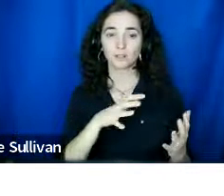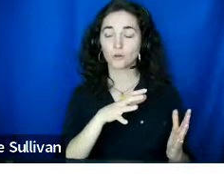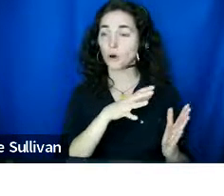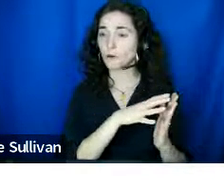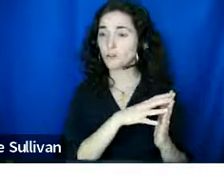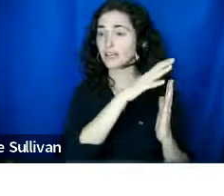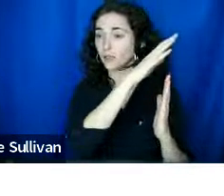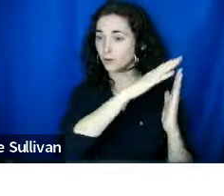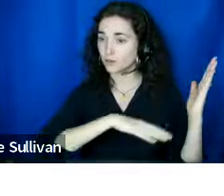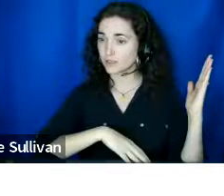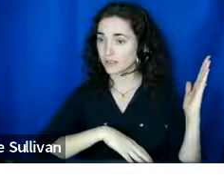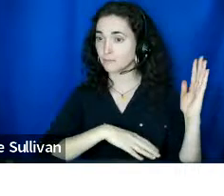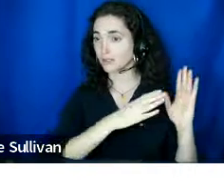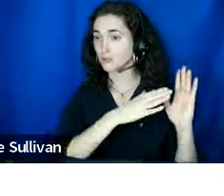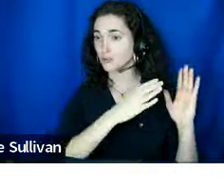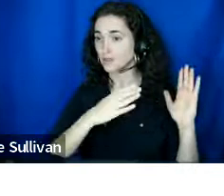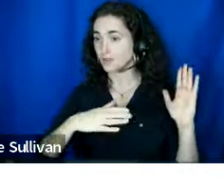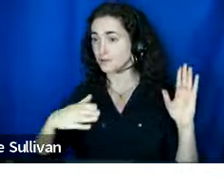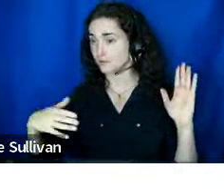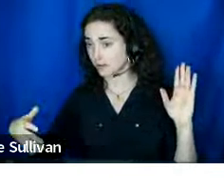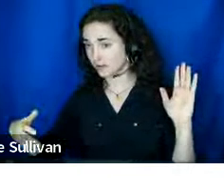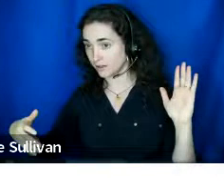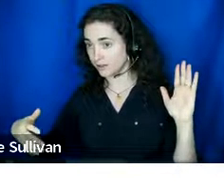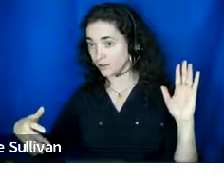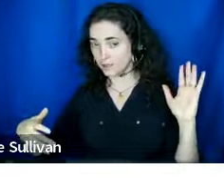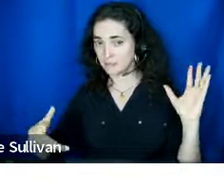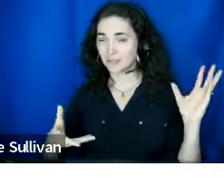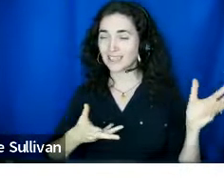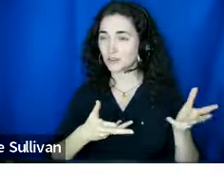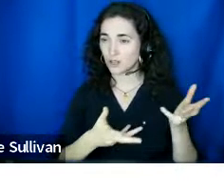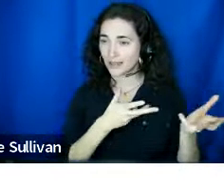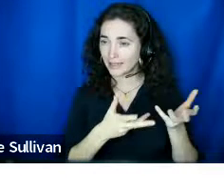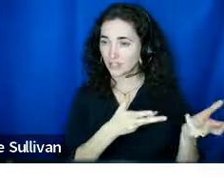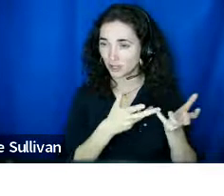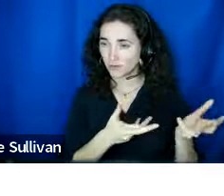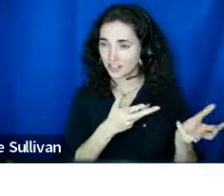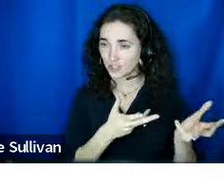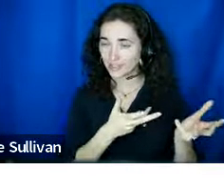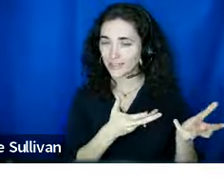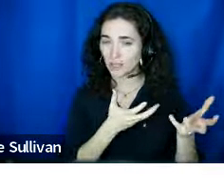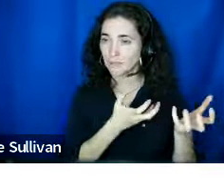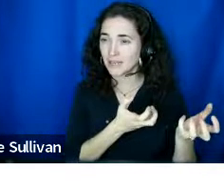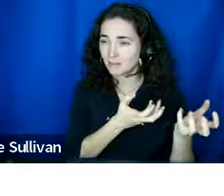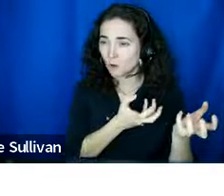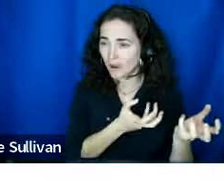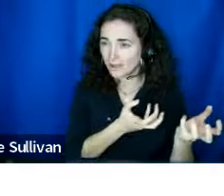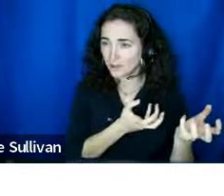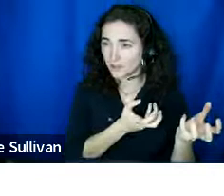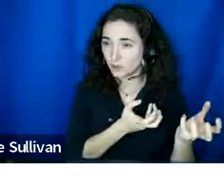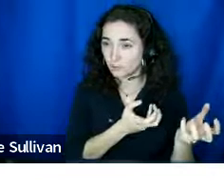So a person can learn to say Monday, Tuesday, Monday, Thursday, Friday. But that does not engage in conversation, it's not meaningful quite yet on its own.